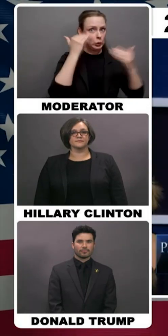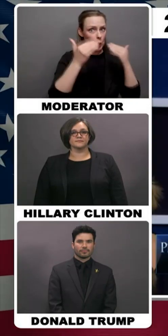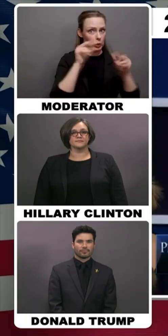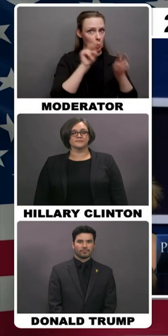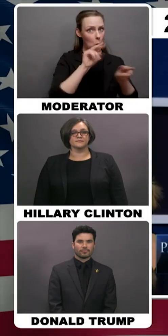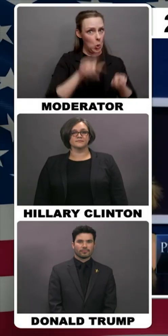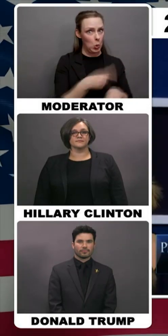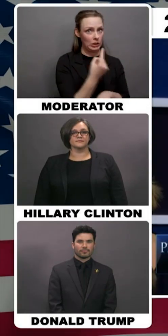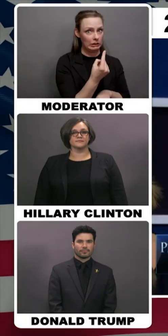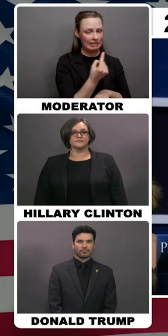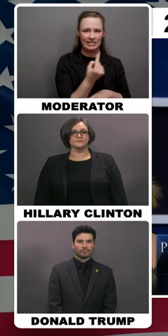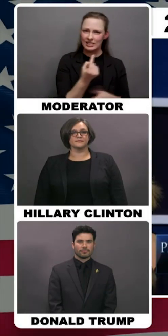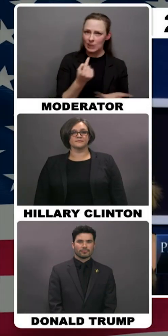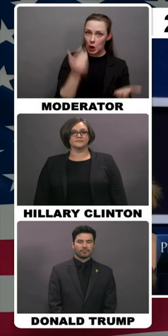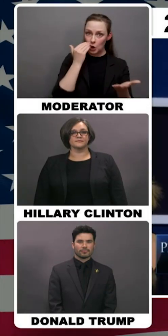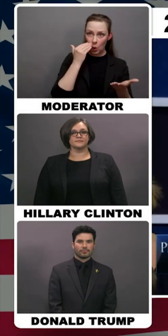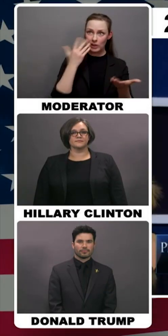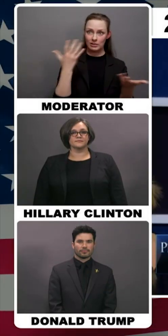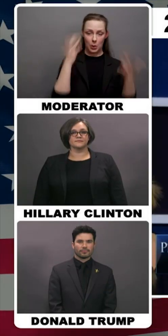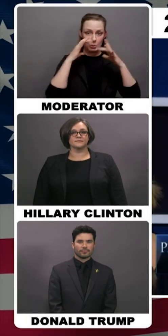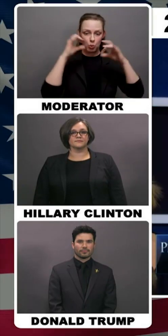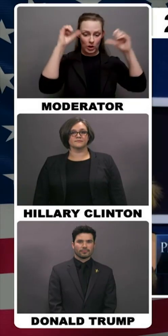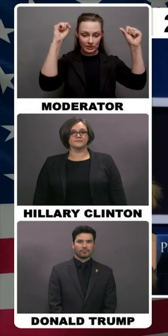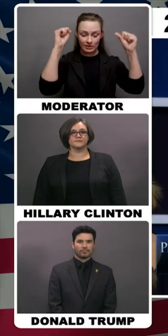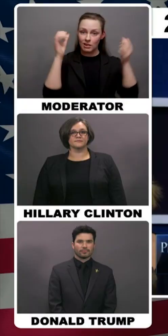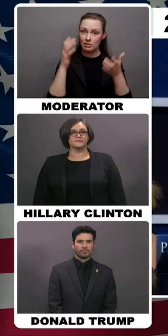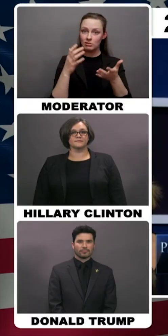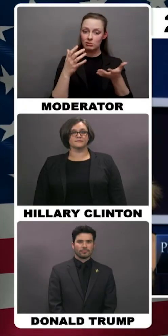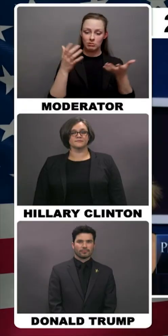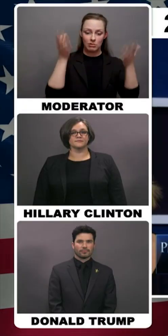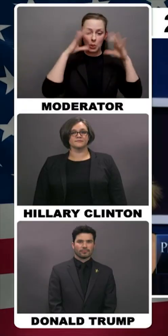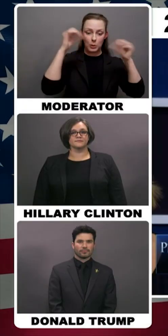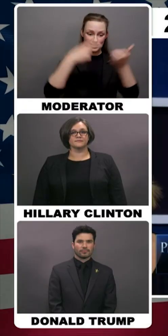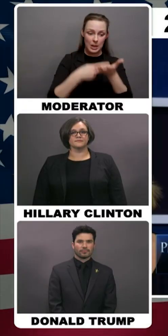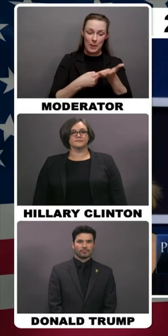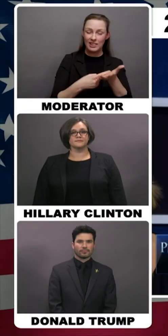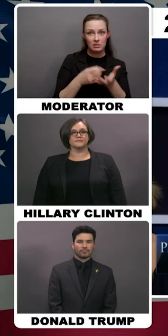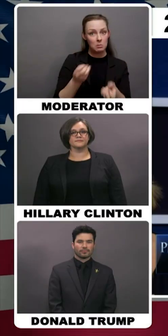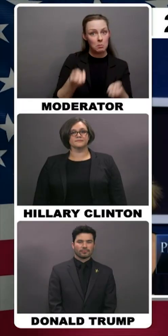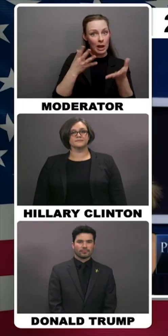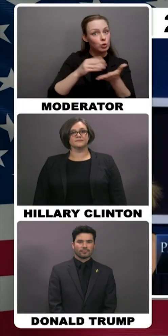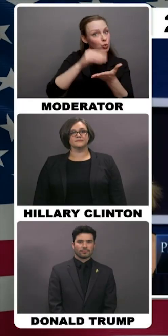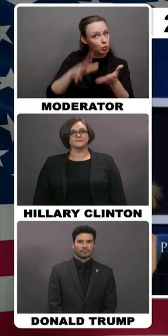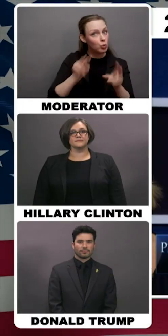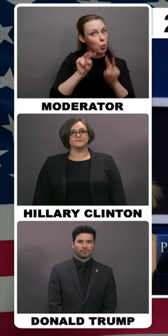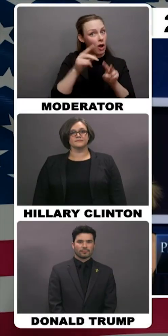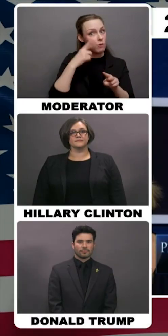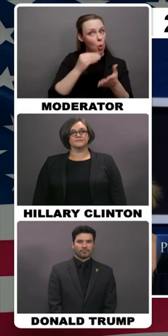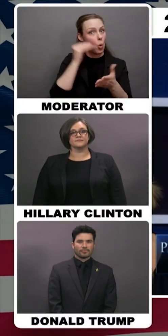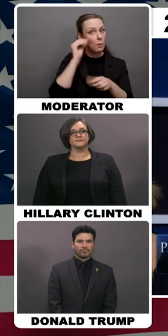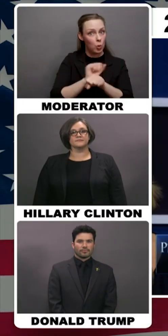viewing the presidential debates of students' homework. Do you feel you're modeling appropriate and positive behavior for today's youth?